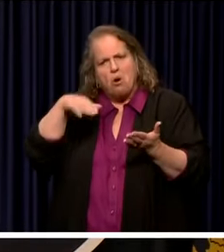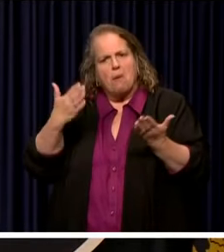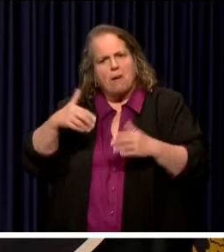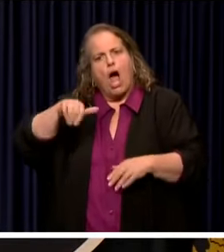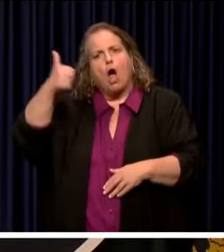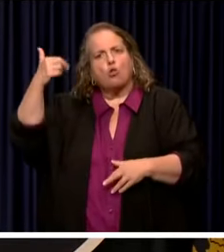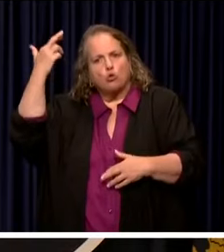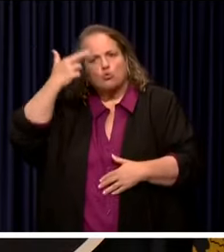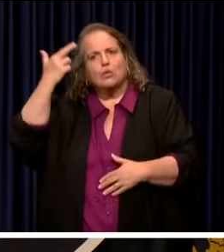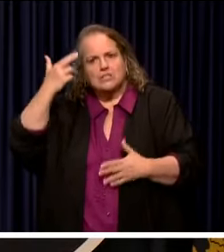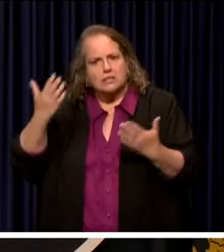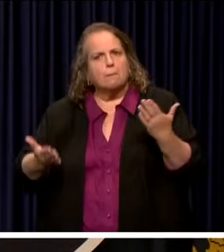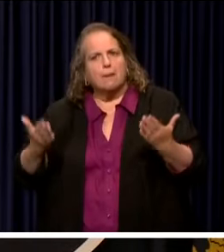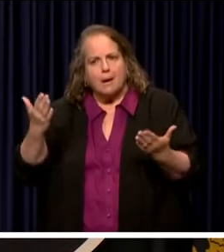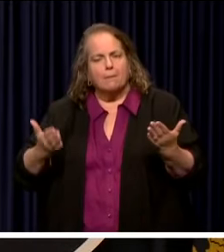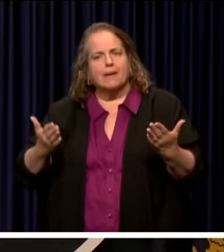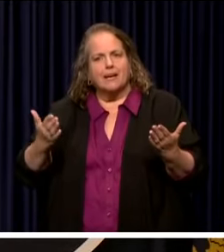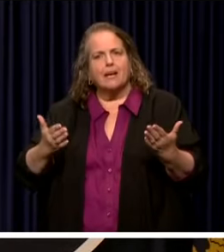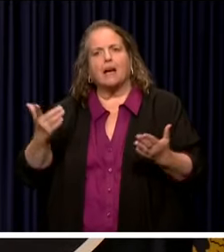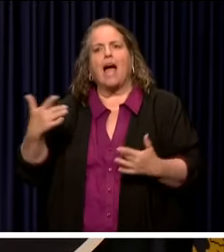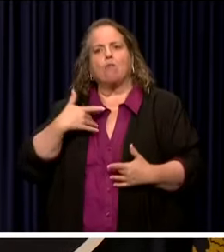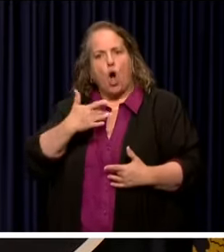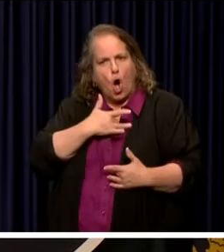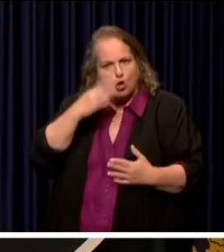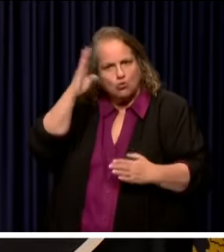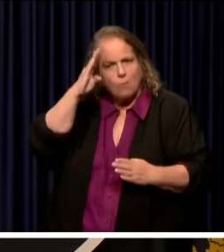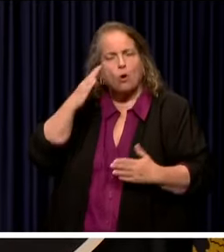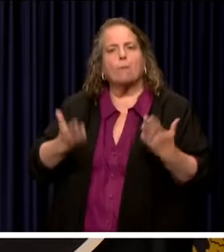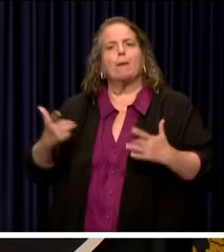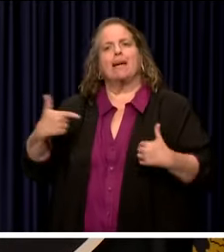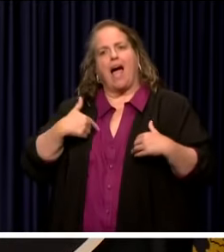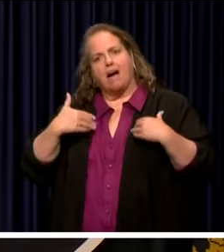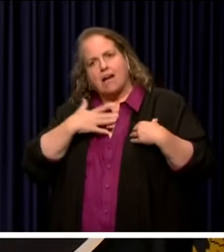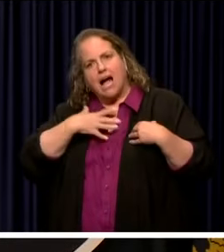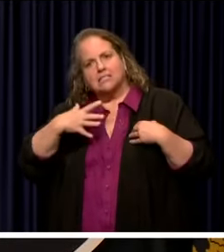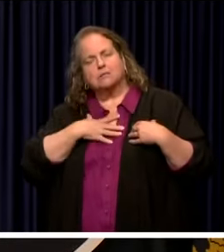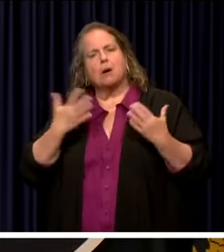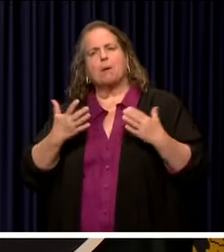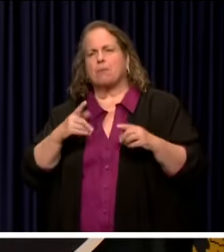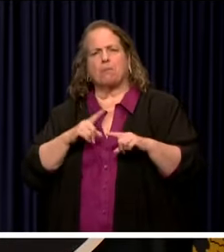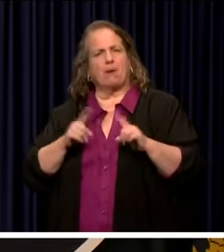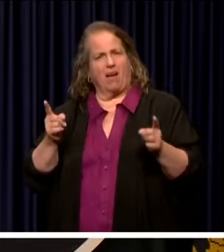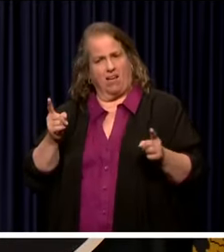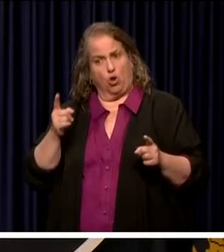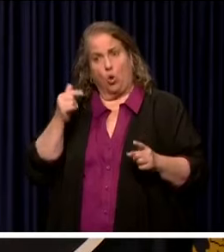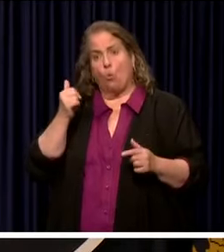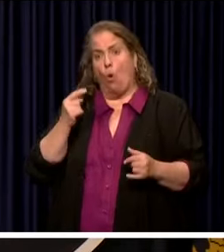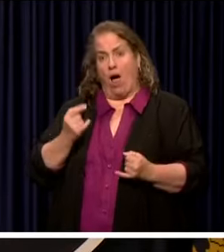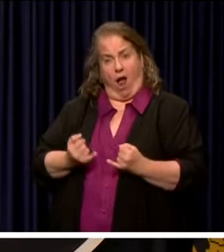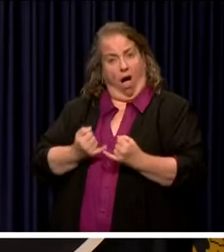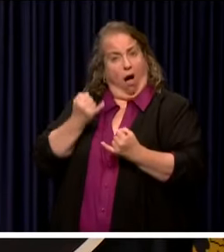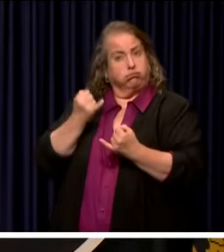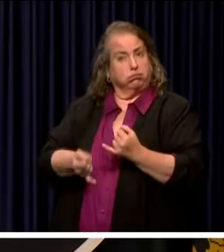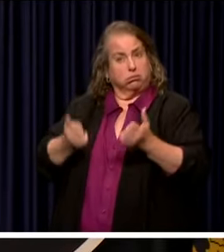SIGNIFICANT DEGREE, AND I'LL JUST GIVE YOU THE EASIEST EXAMPLE. IF YOU PUSH TAX DAY BACK FROM